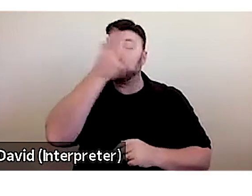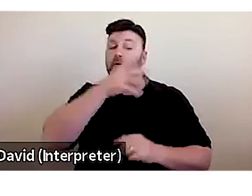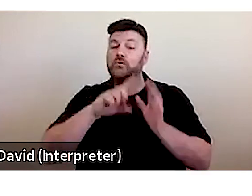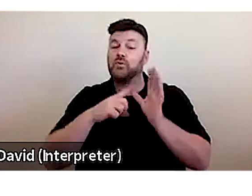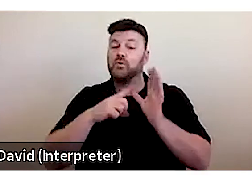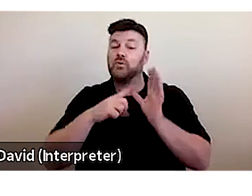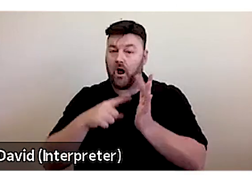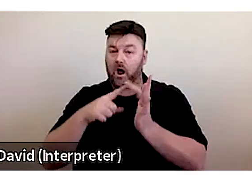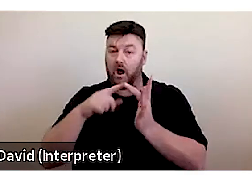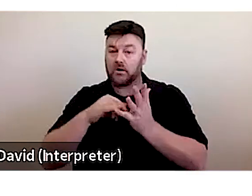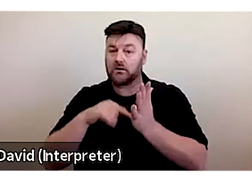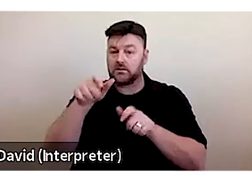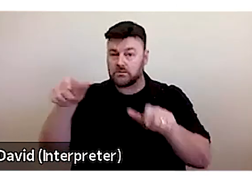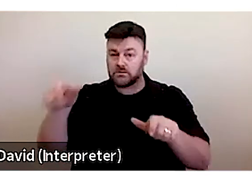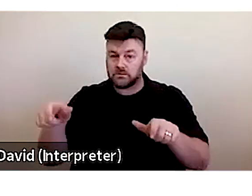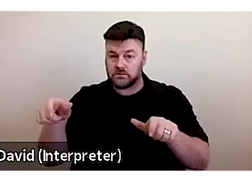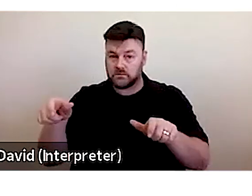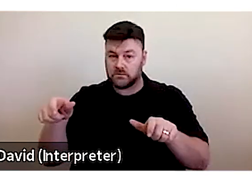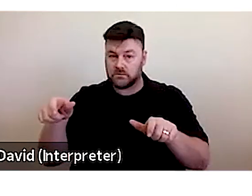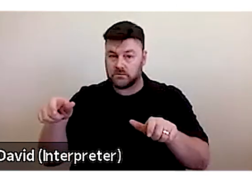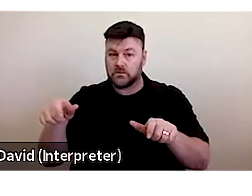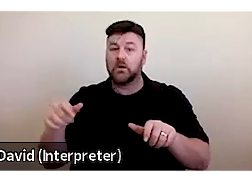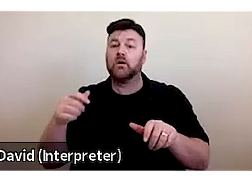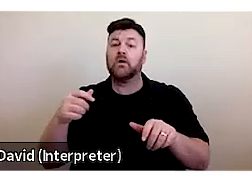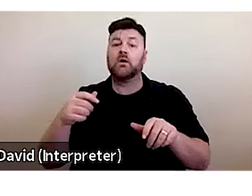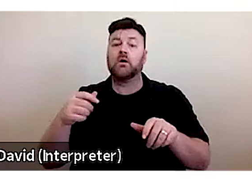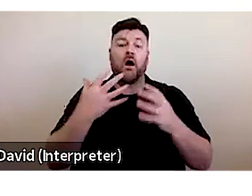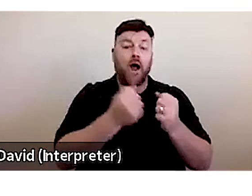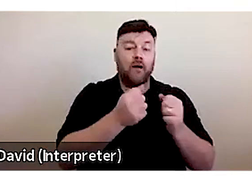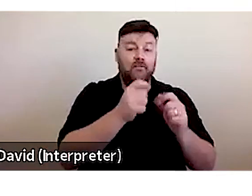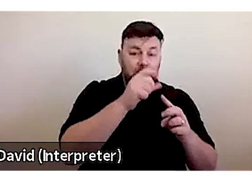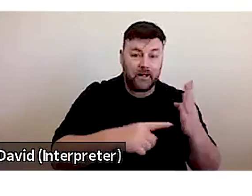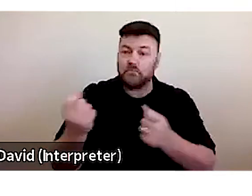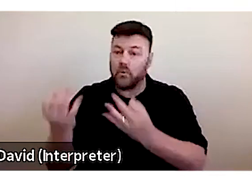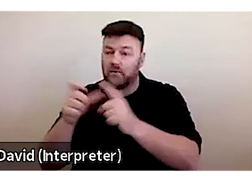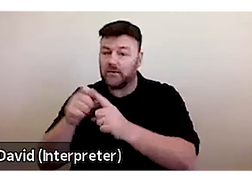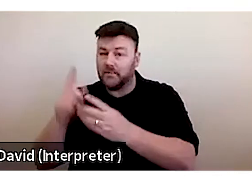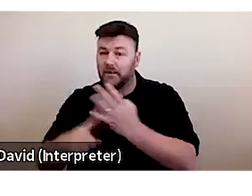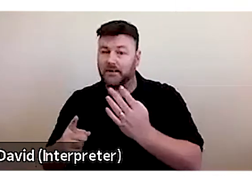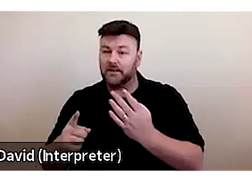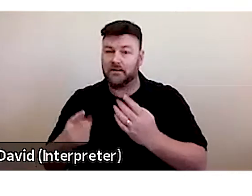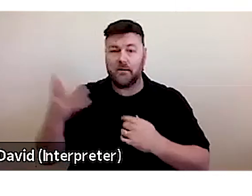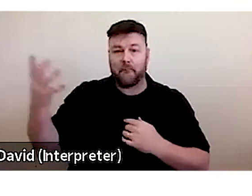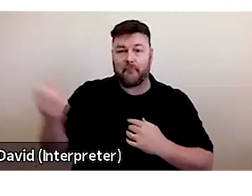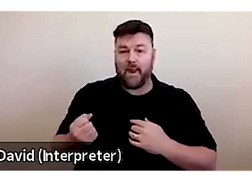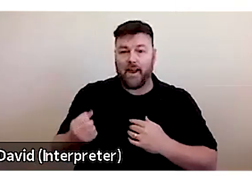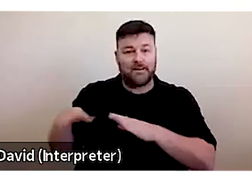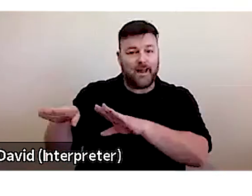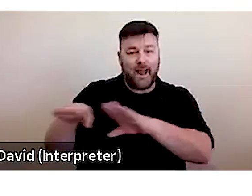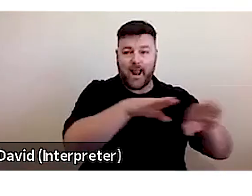That is really different from everywhere else. We're all in the same boat.